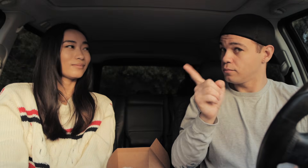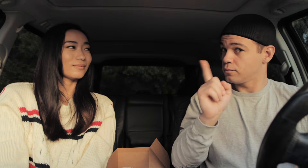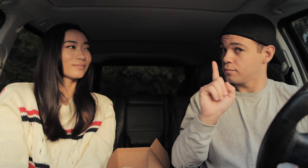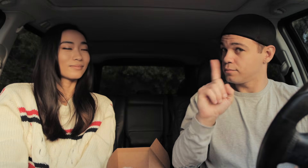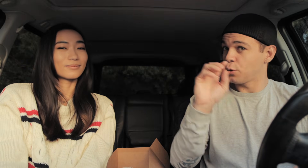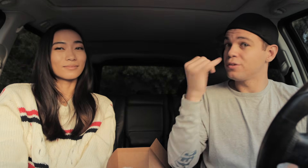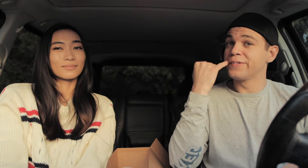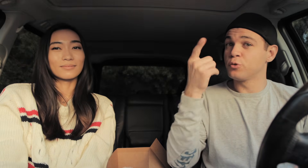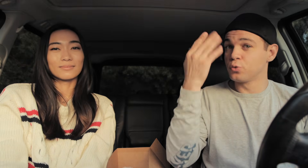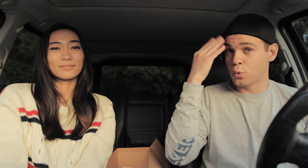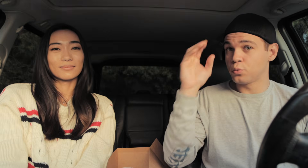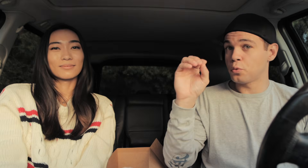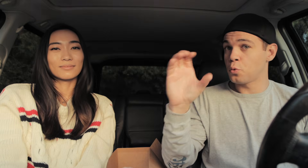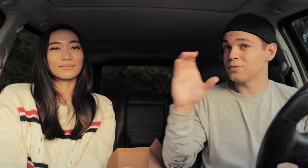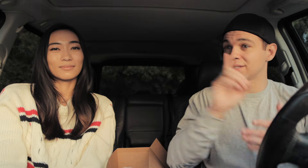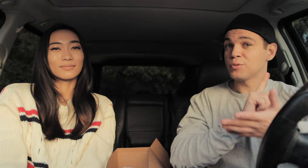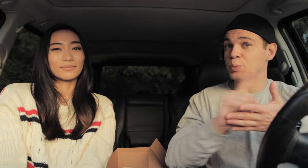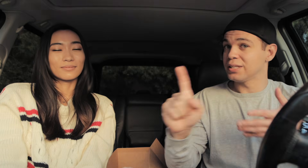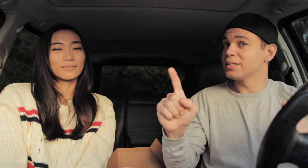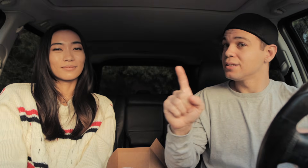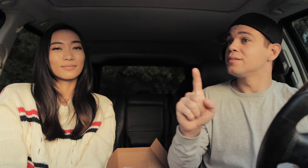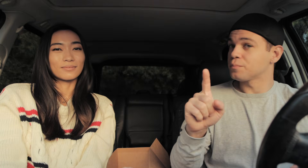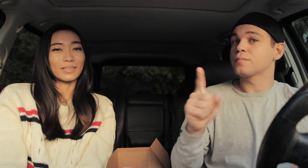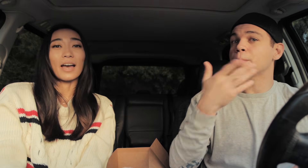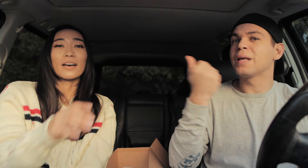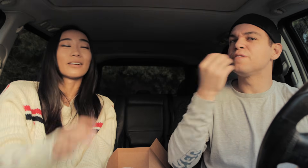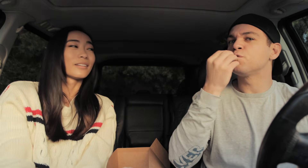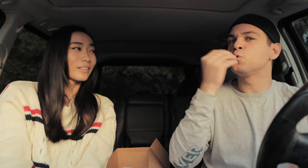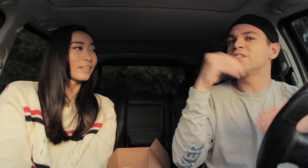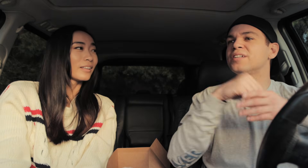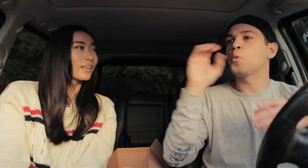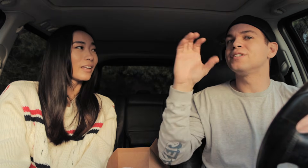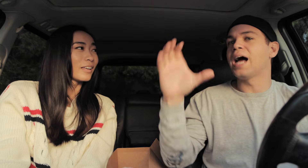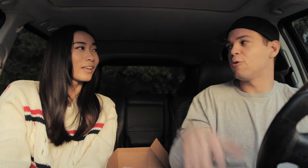if you know OC weekly they're the best food in Orange County